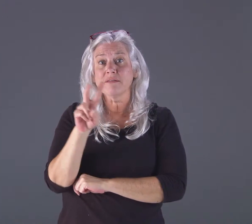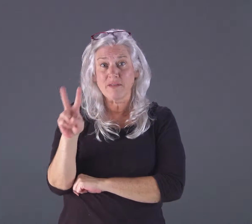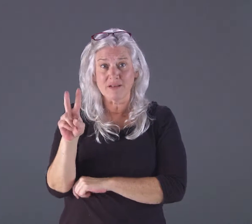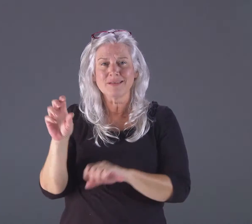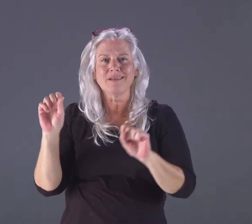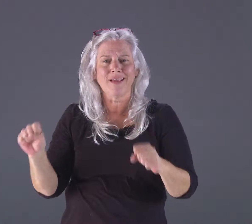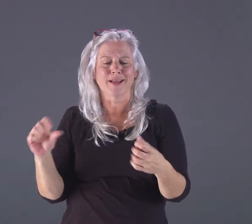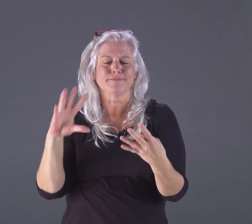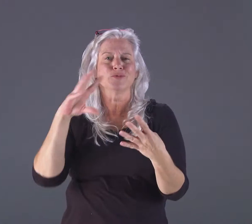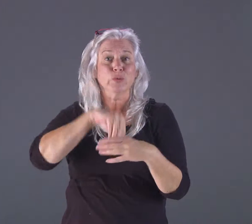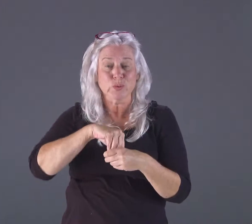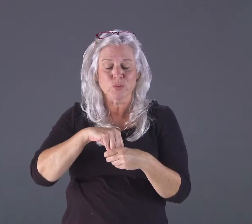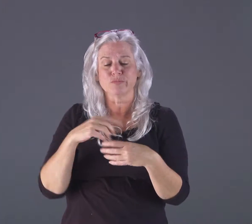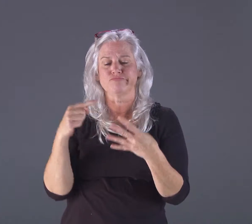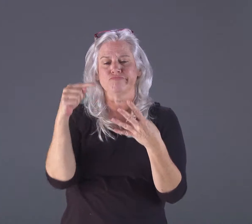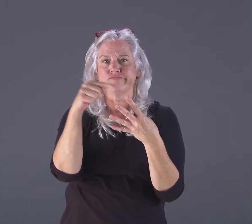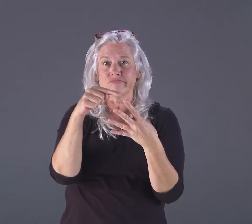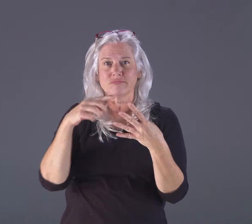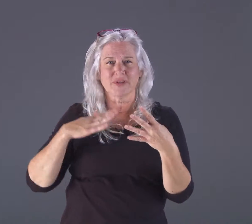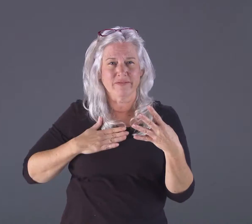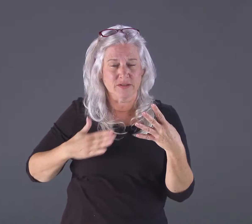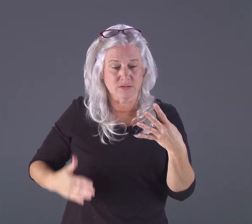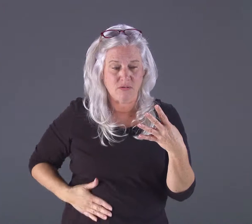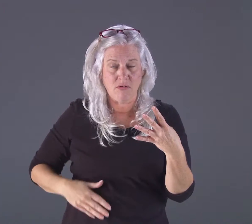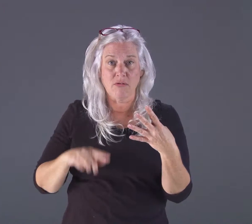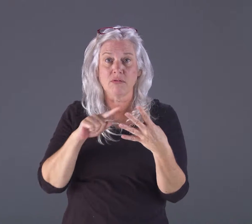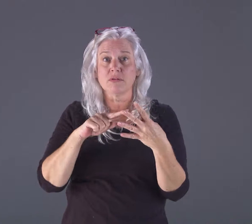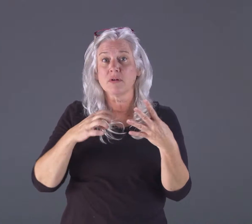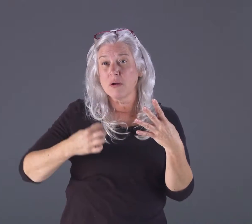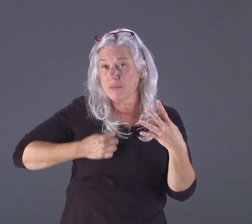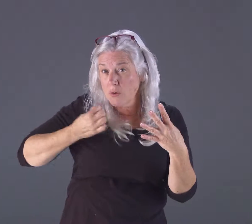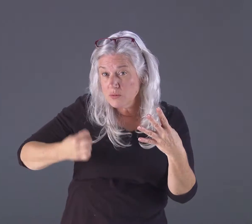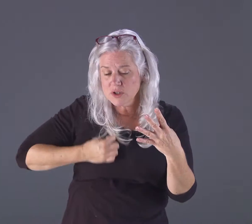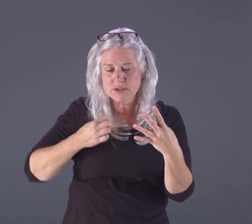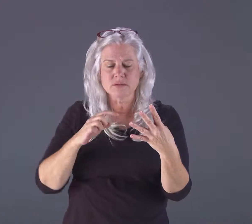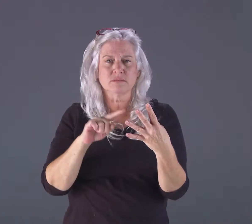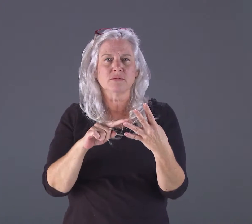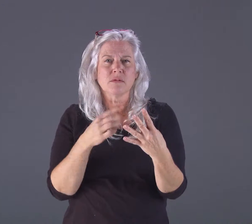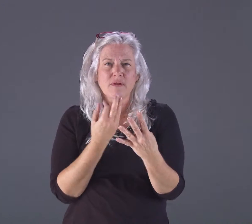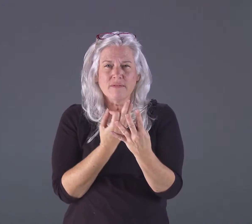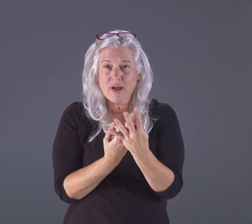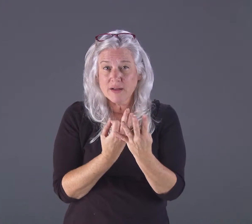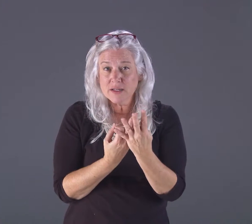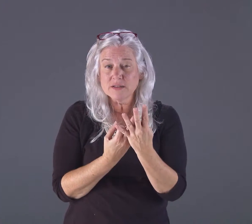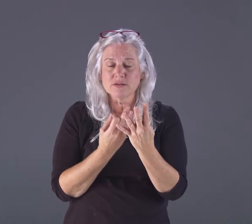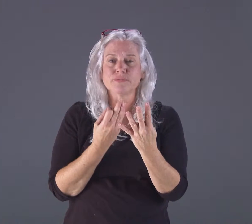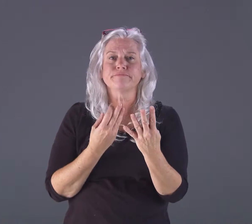Domestic violence can include physical, emotional, financial, or sexual abuse.